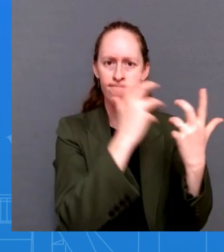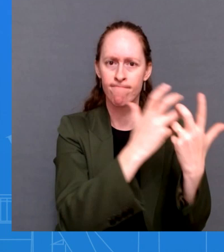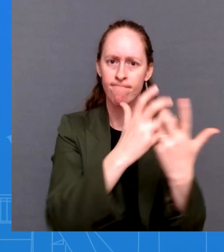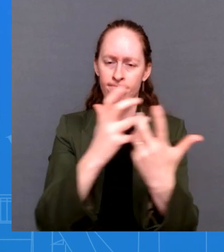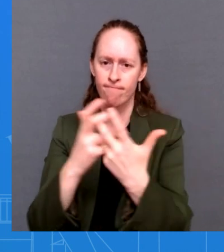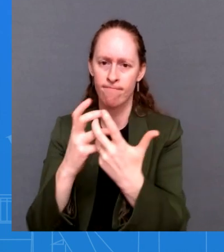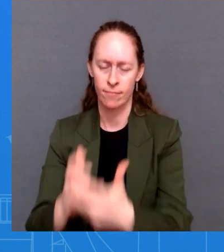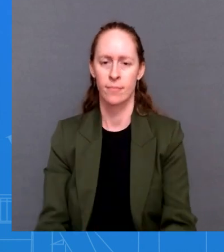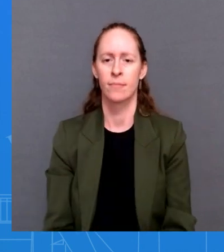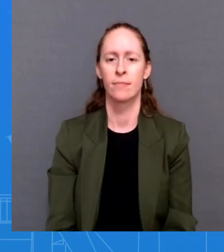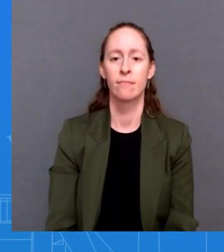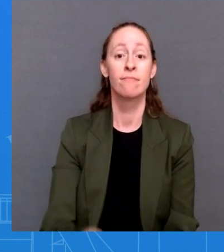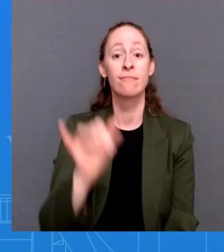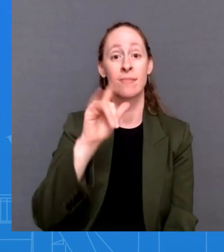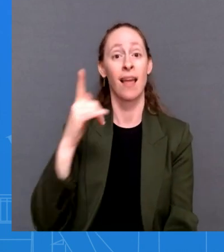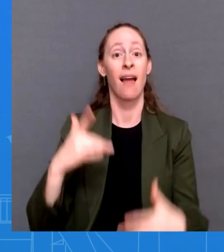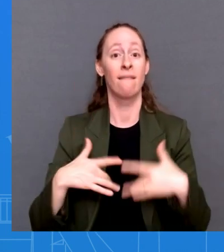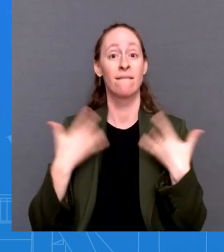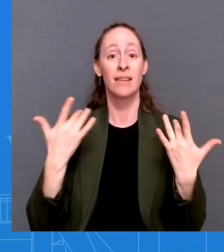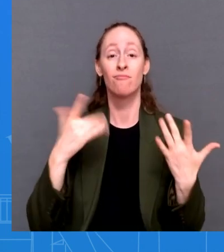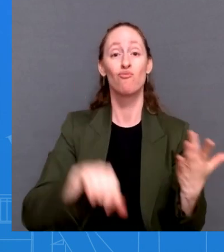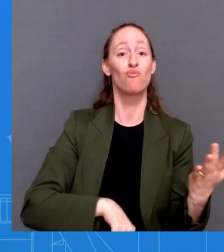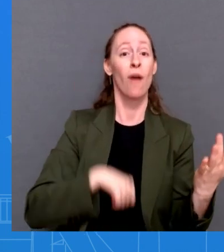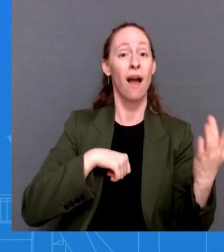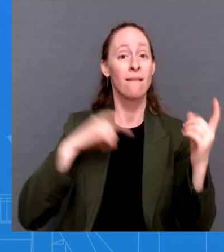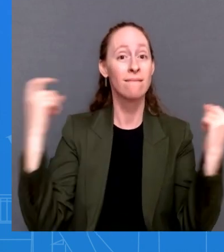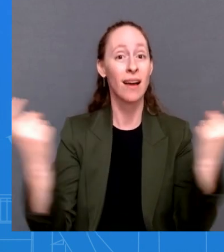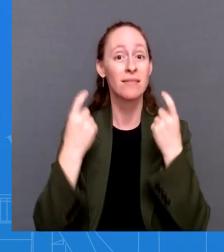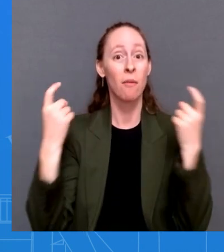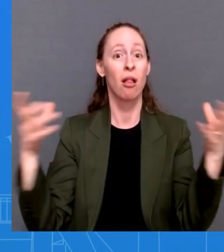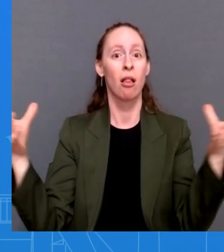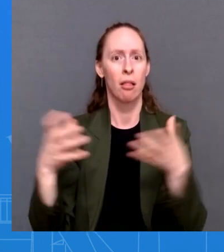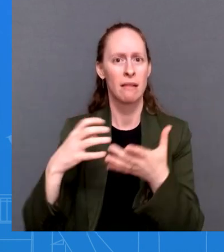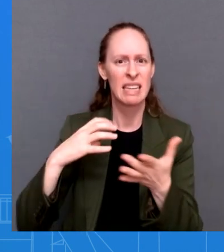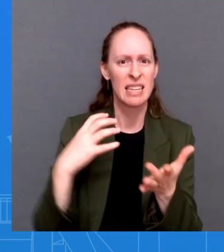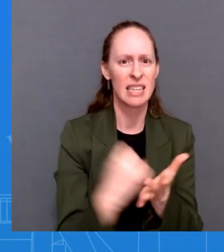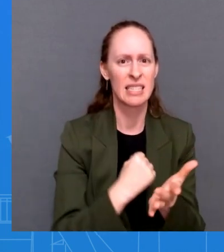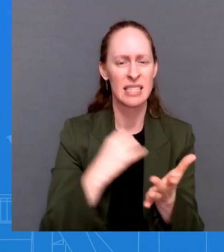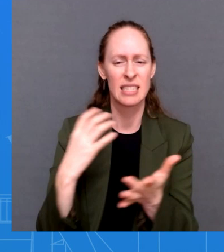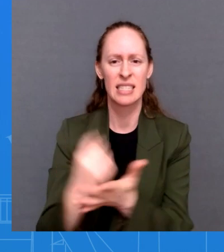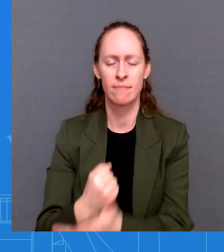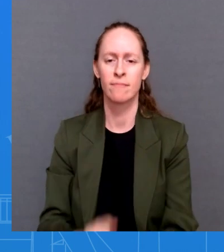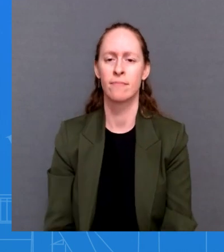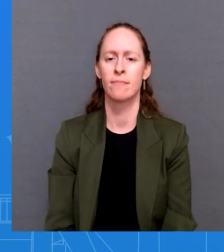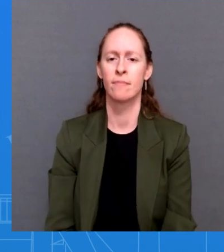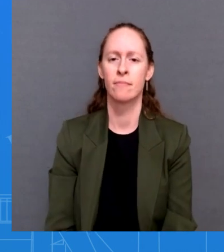Let me go ahead and ask Dr. Lucas to add some other events that we're working on,